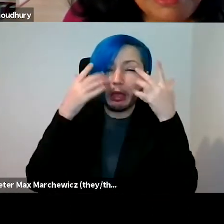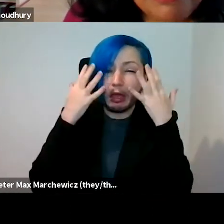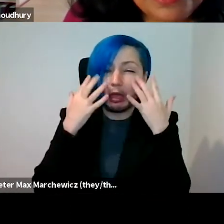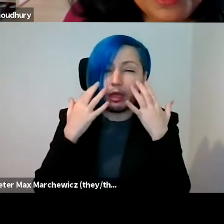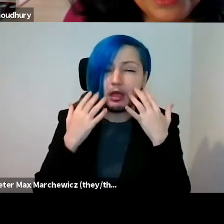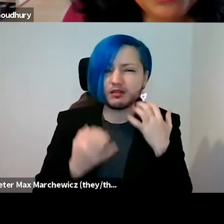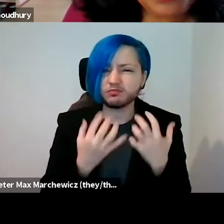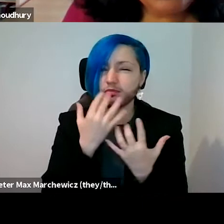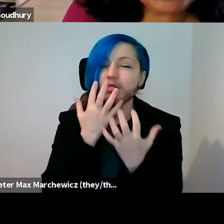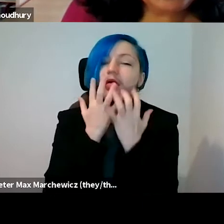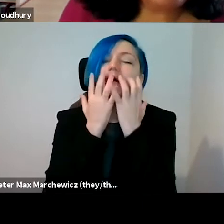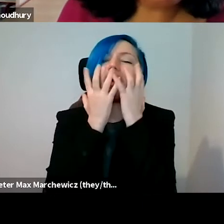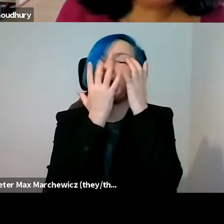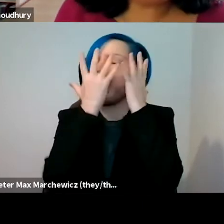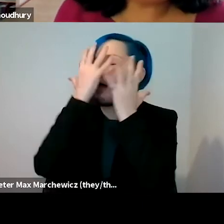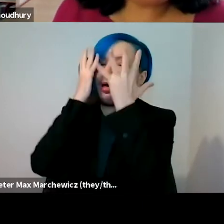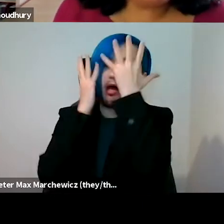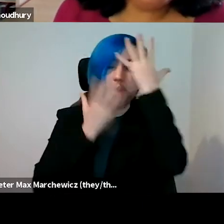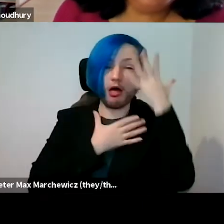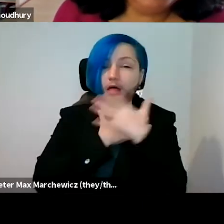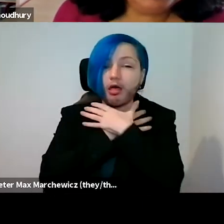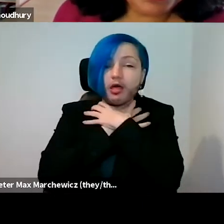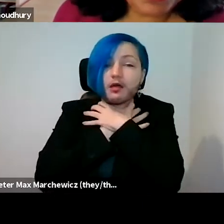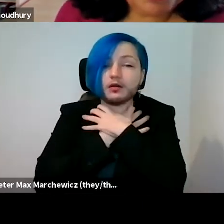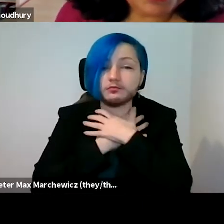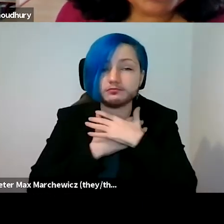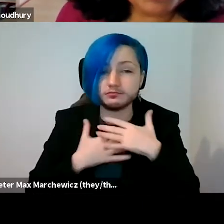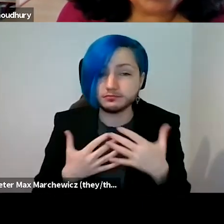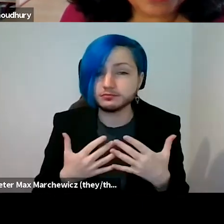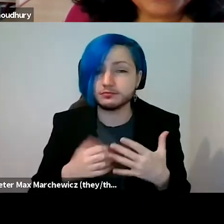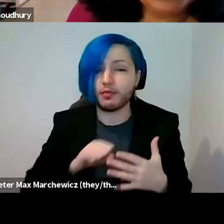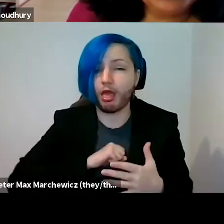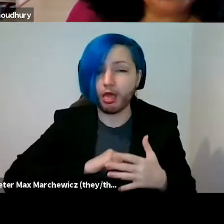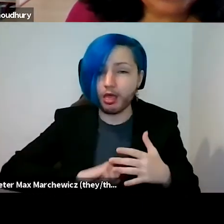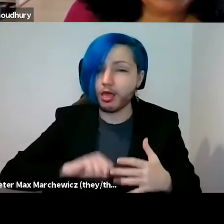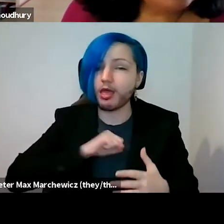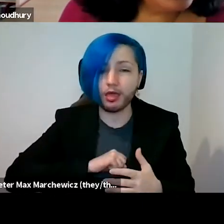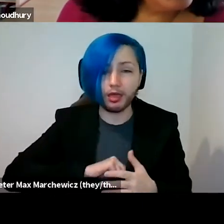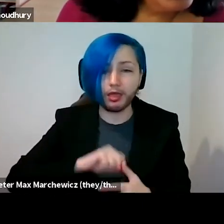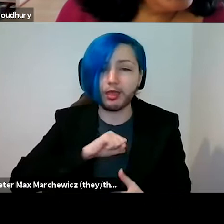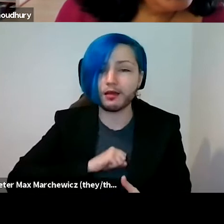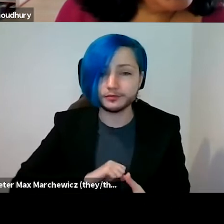and mouth, there was enough to suffocate the youth. He wriggled quite with coughing."